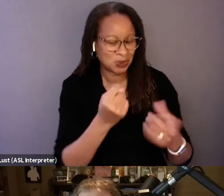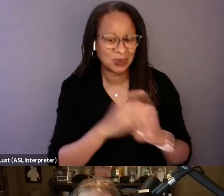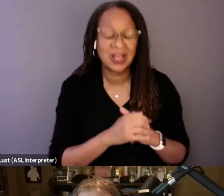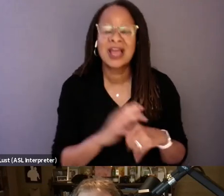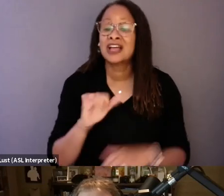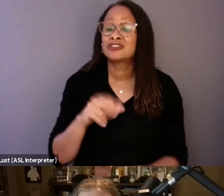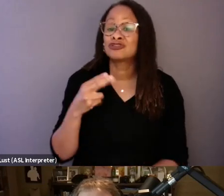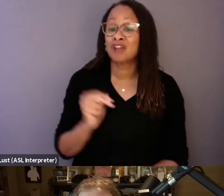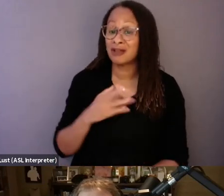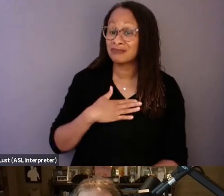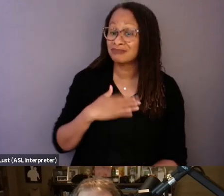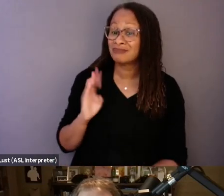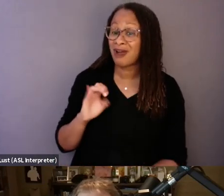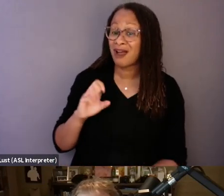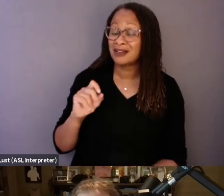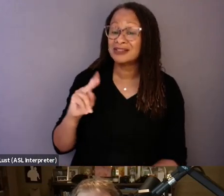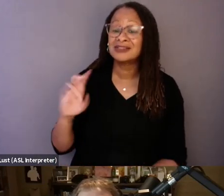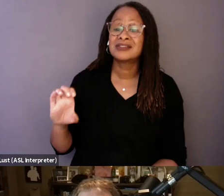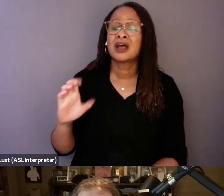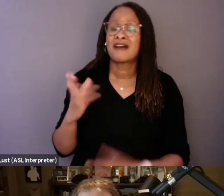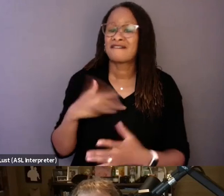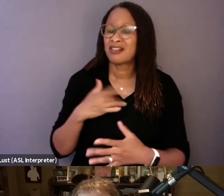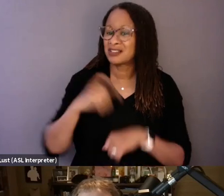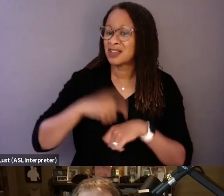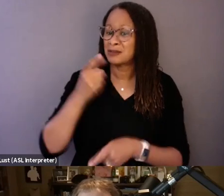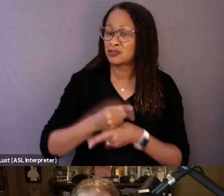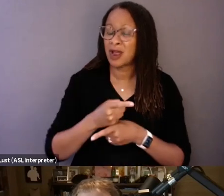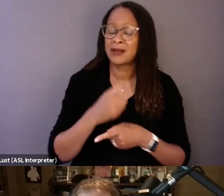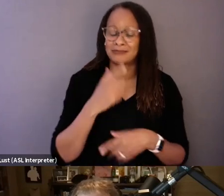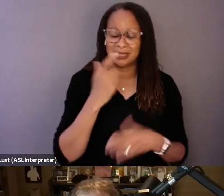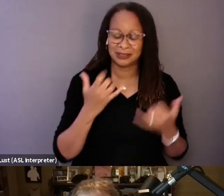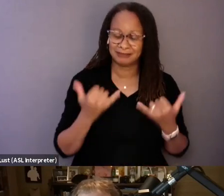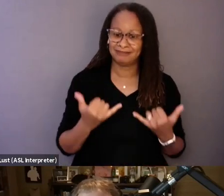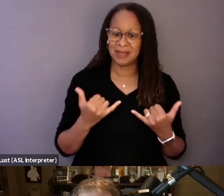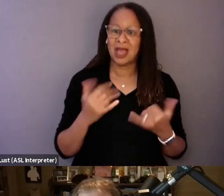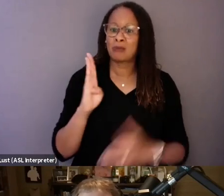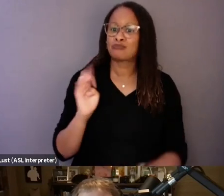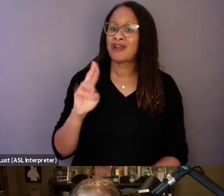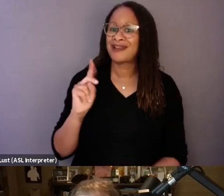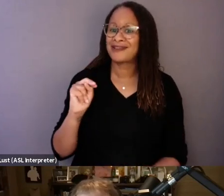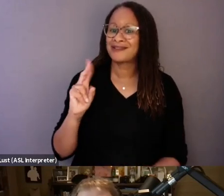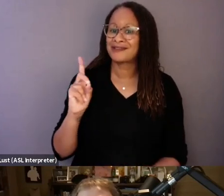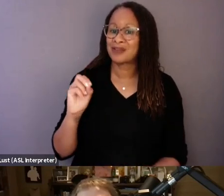that perhaps the time would be right given the Brando film which we could send her